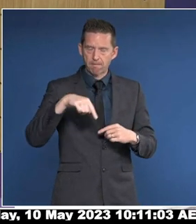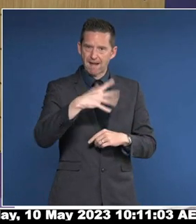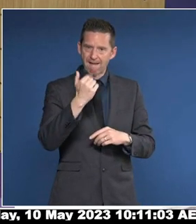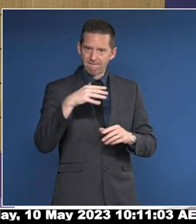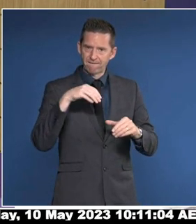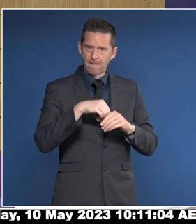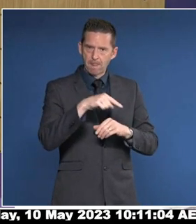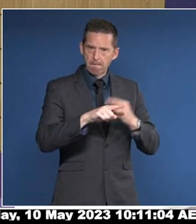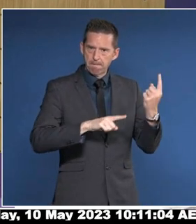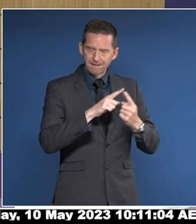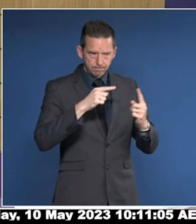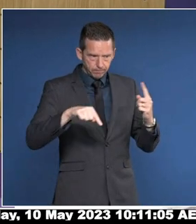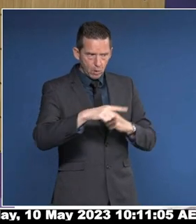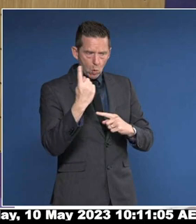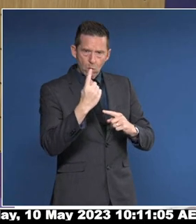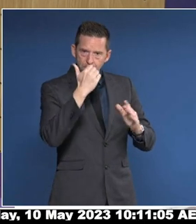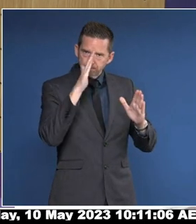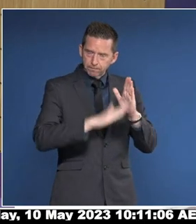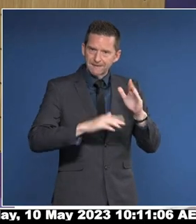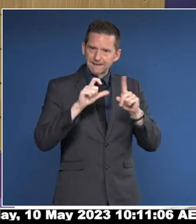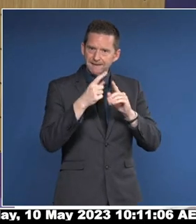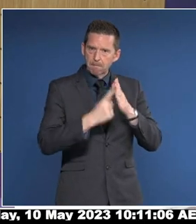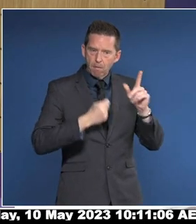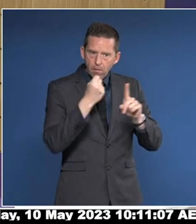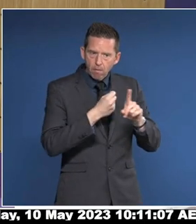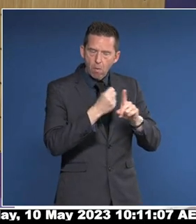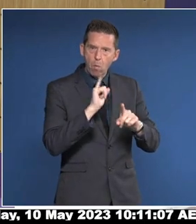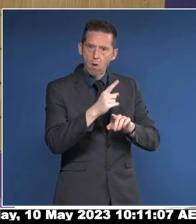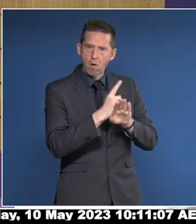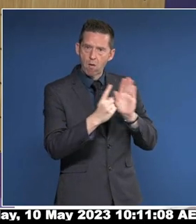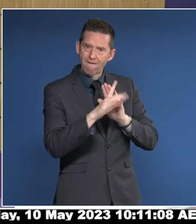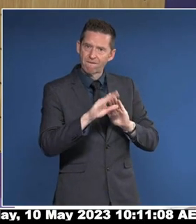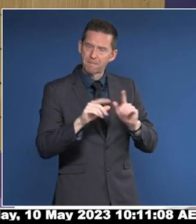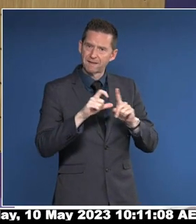who was a disability advocate or representing disability services? No, Commissioner, there wasn't.